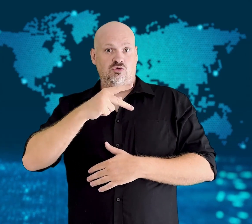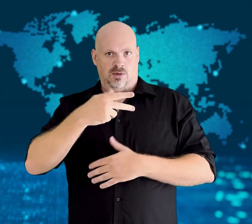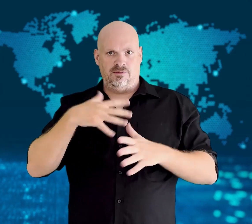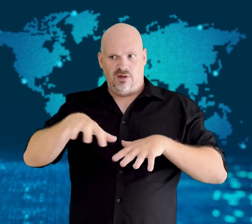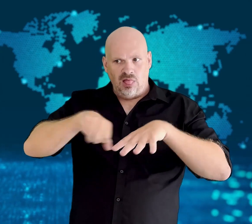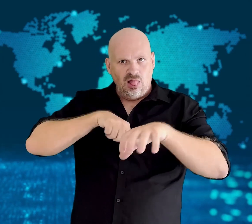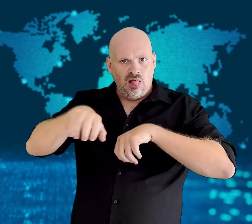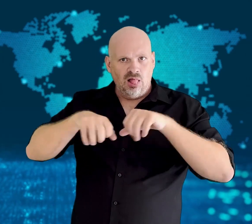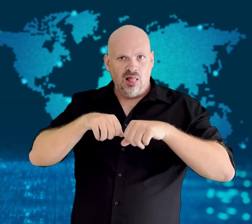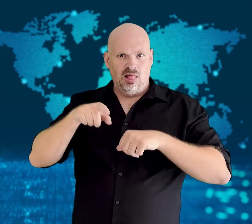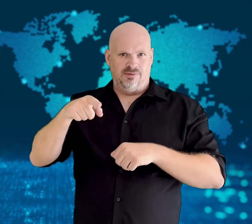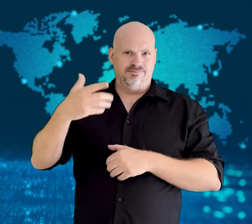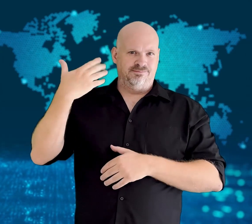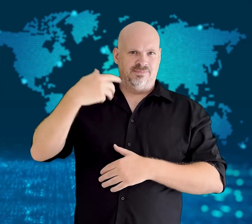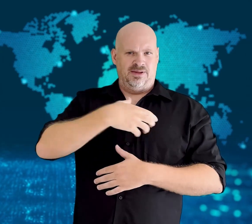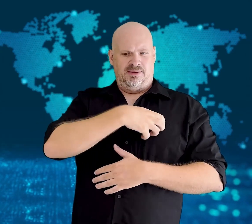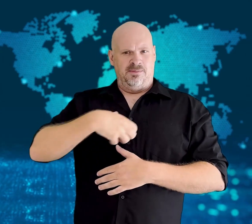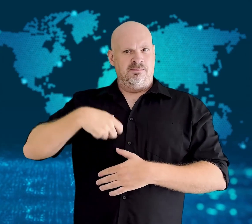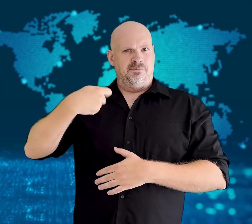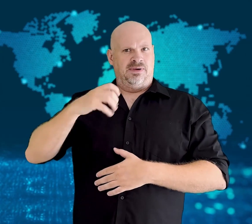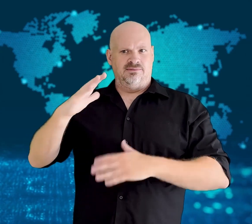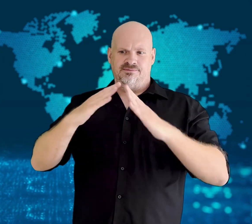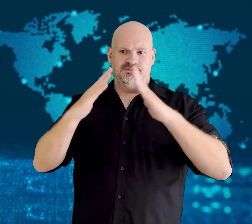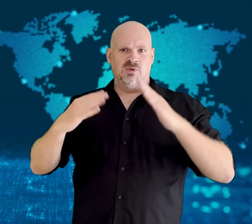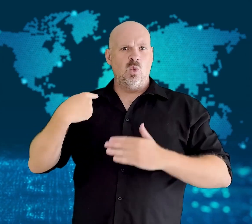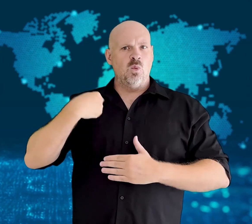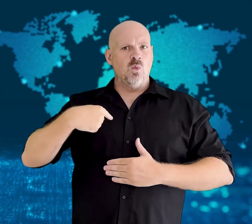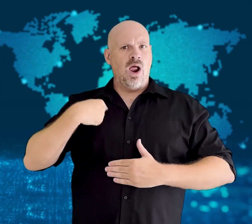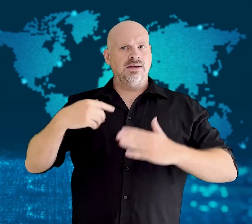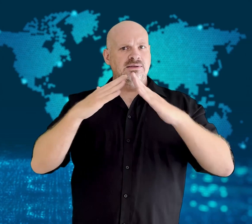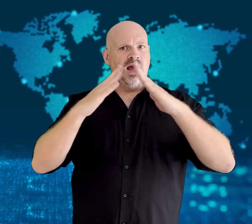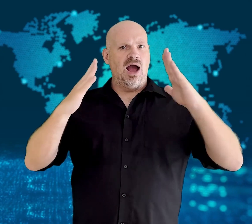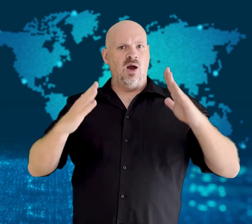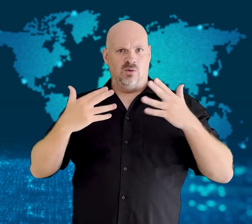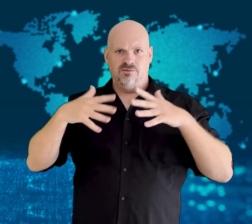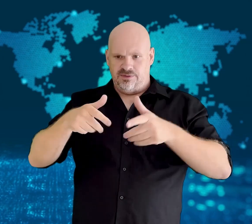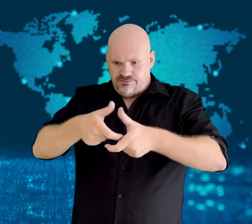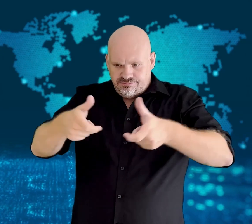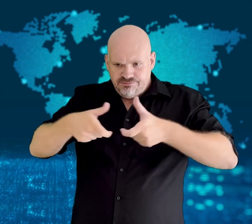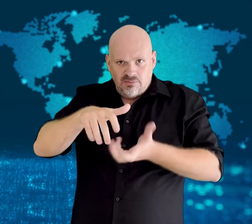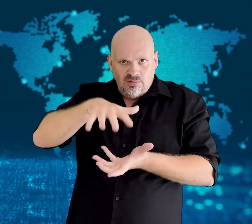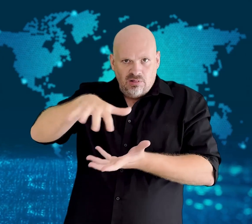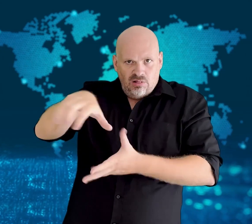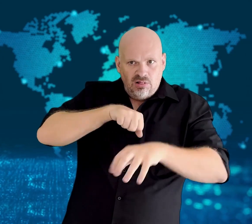Trump had removed classified materials from the White House